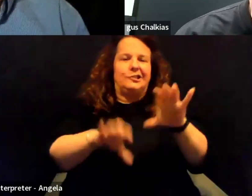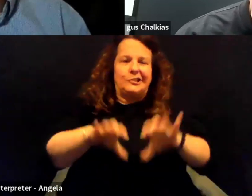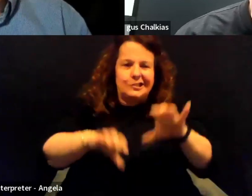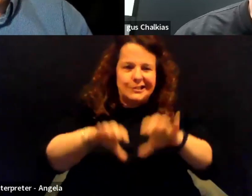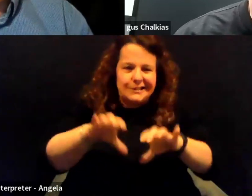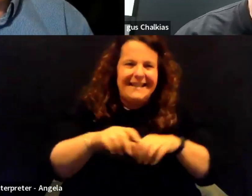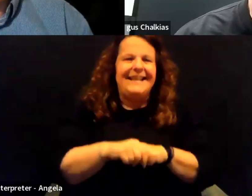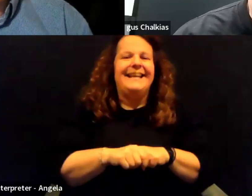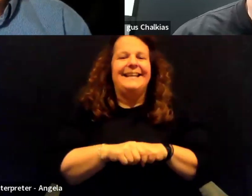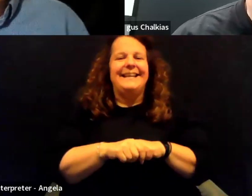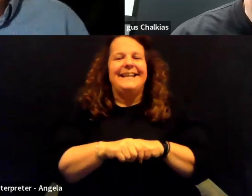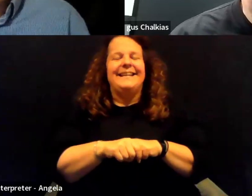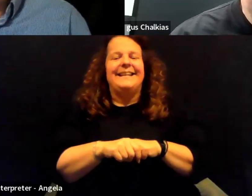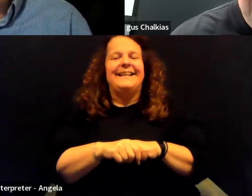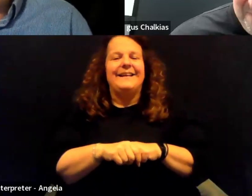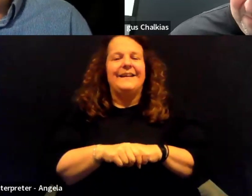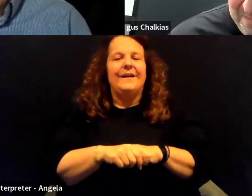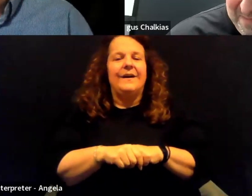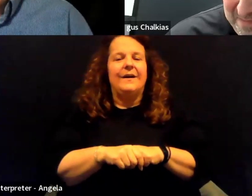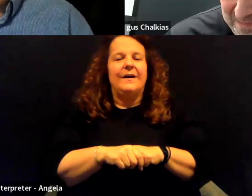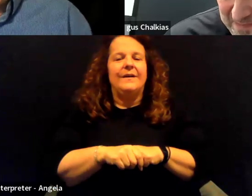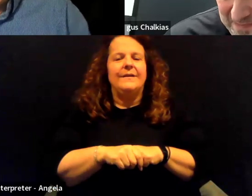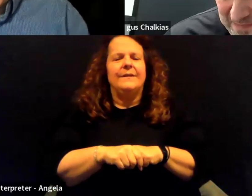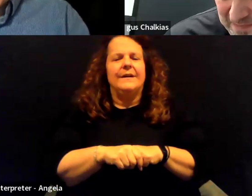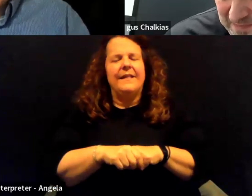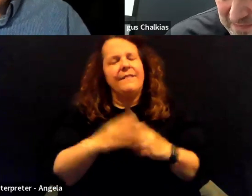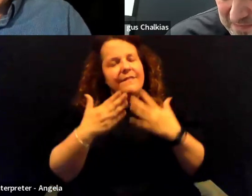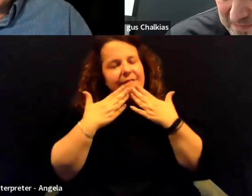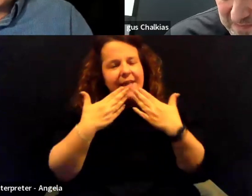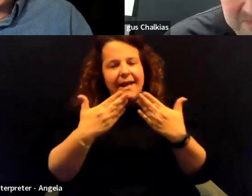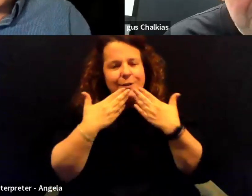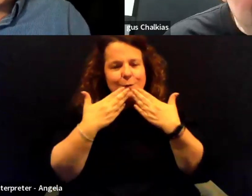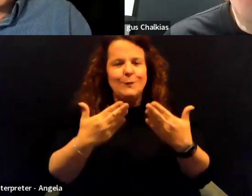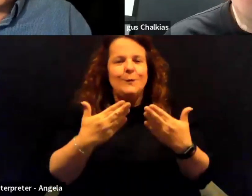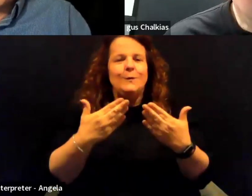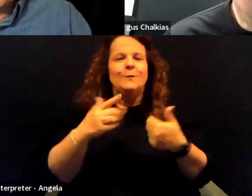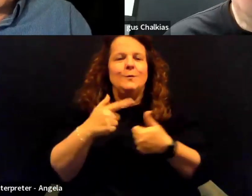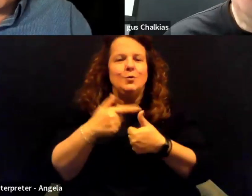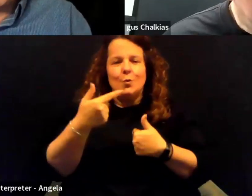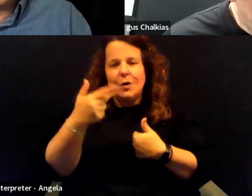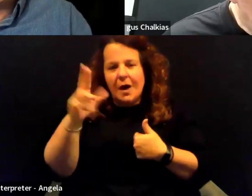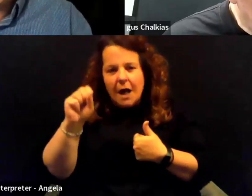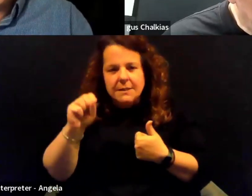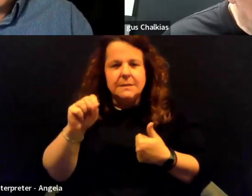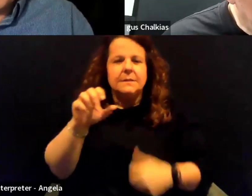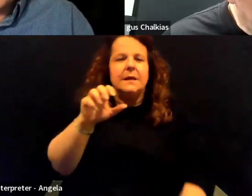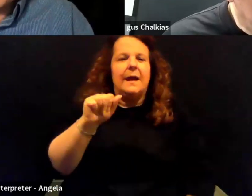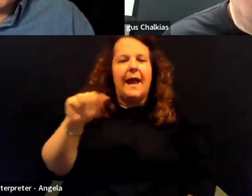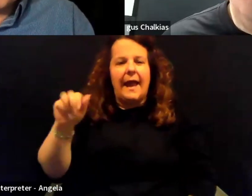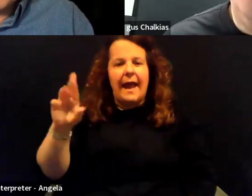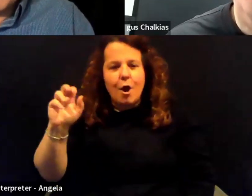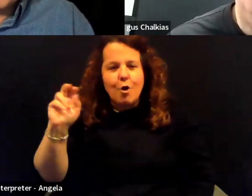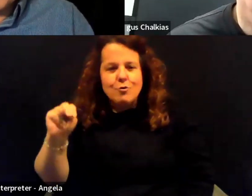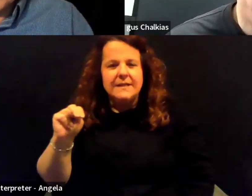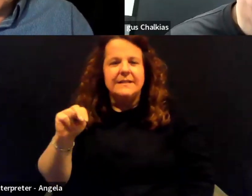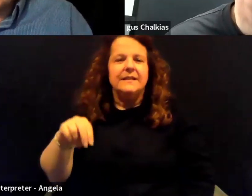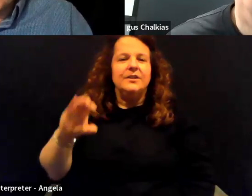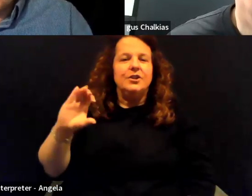I want to give a big thank you to Gus and Aaron and Chancey and Joe for all your input.